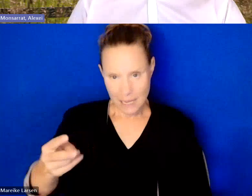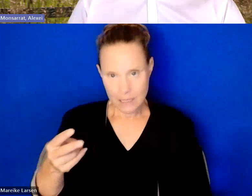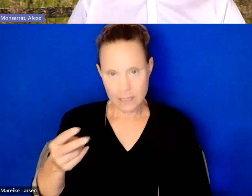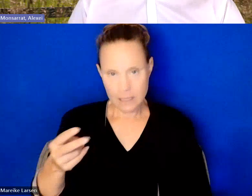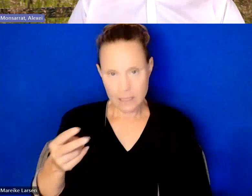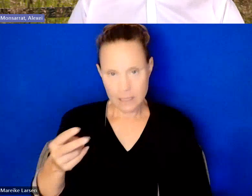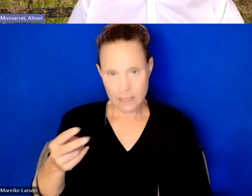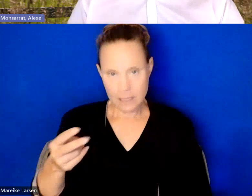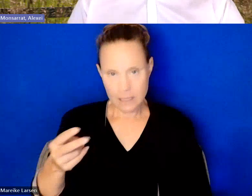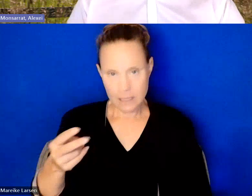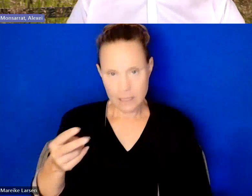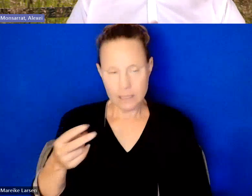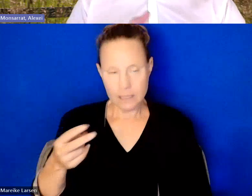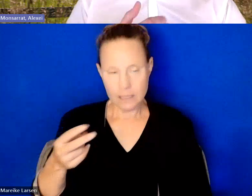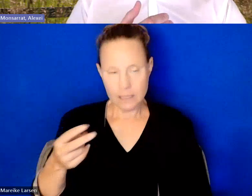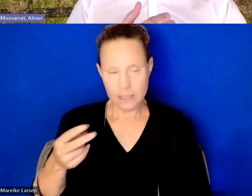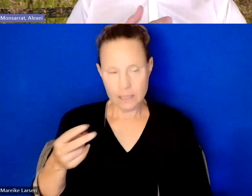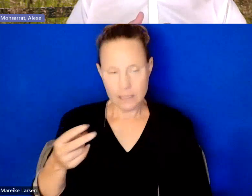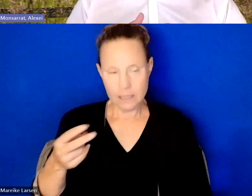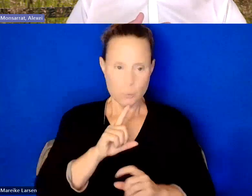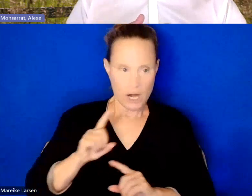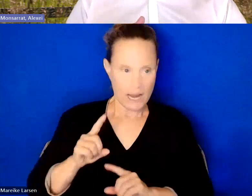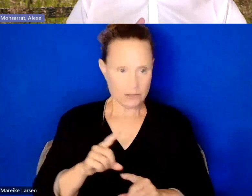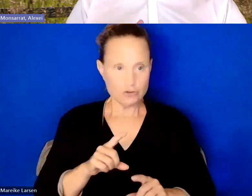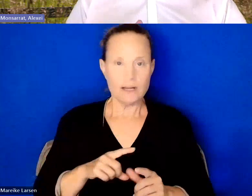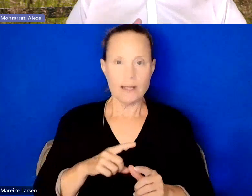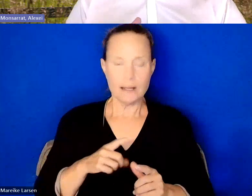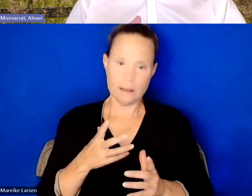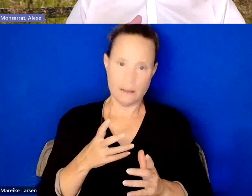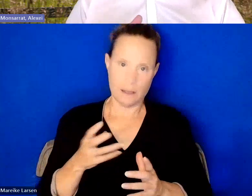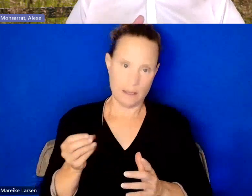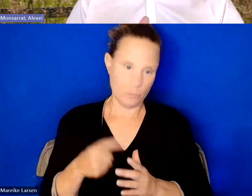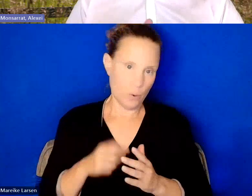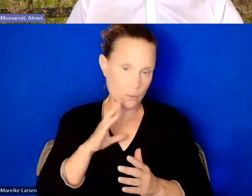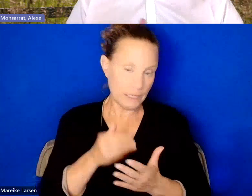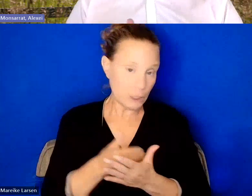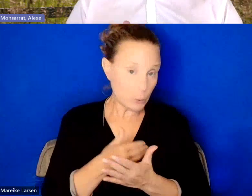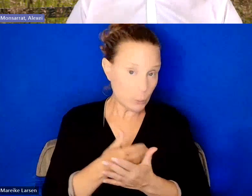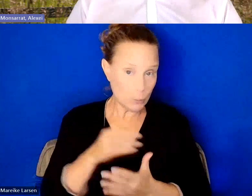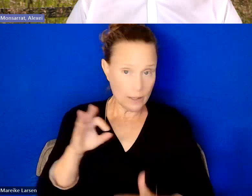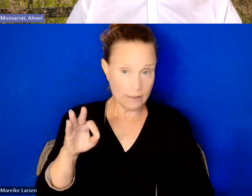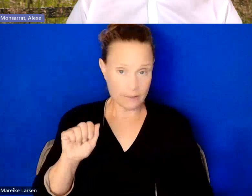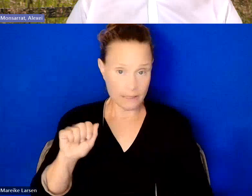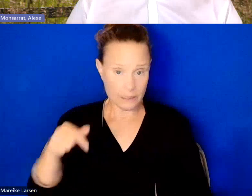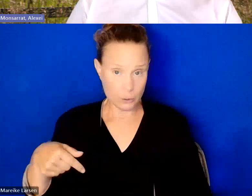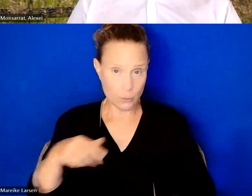questions and make sure we're answering them in, in, in what will be a new FAQ on the website.